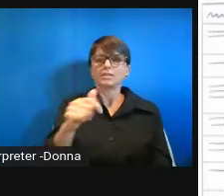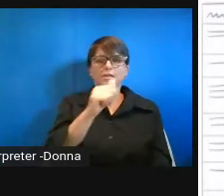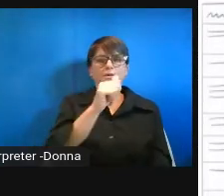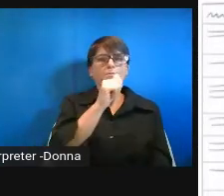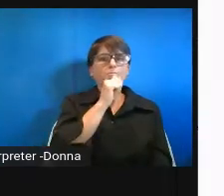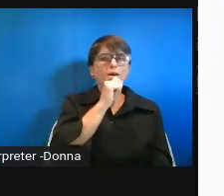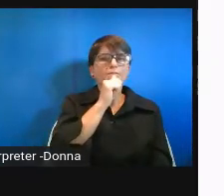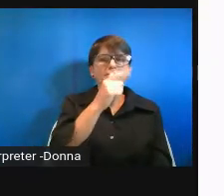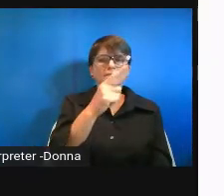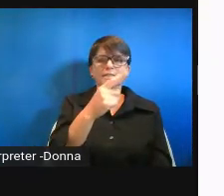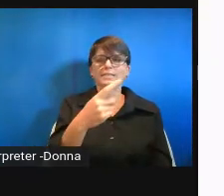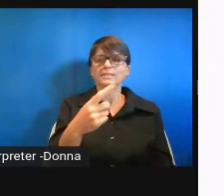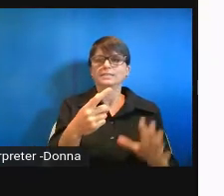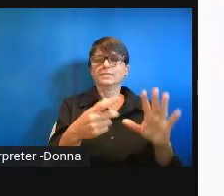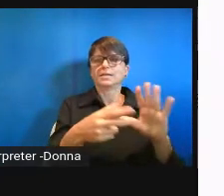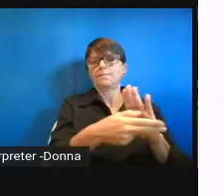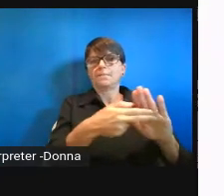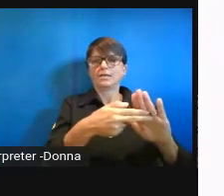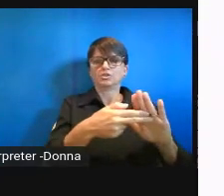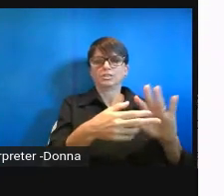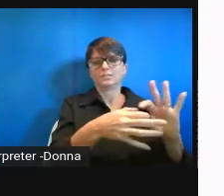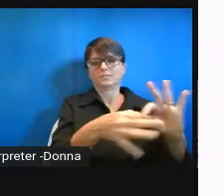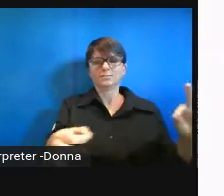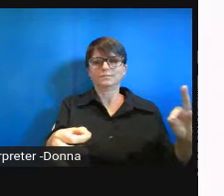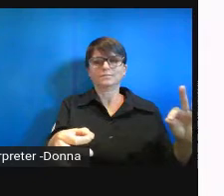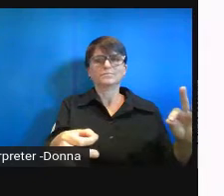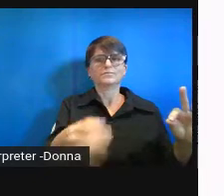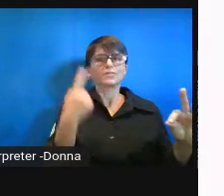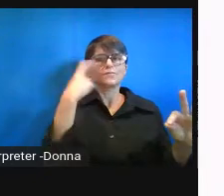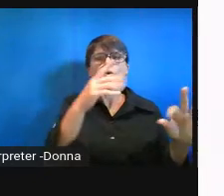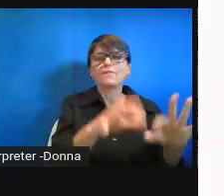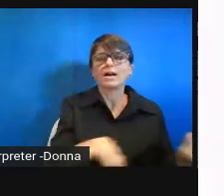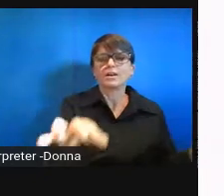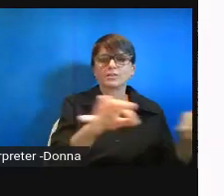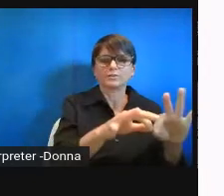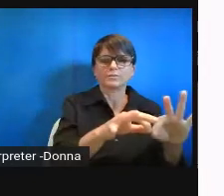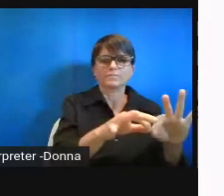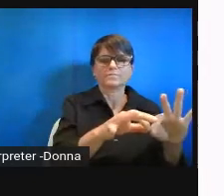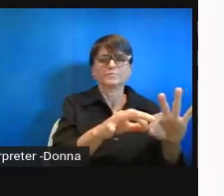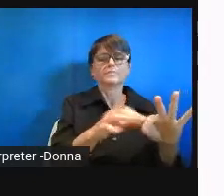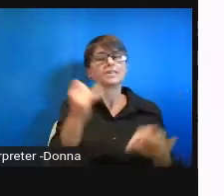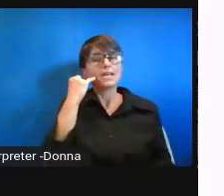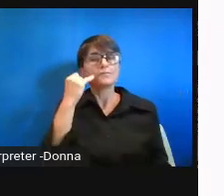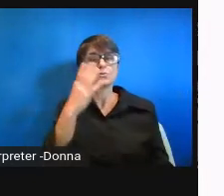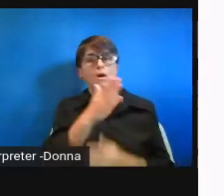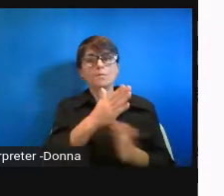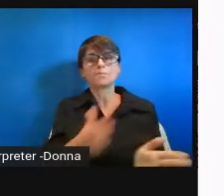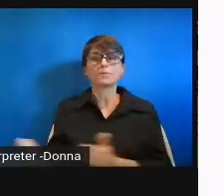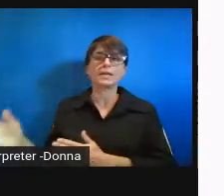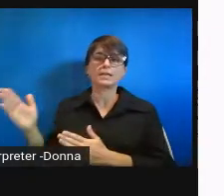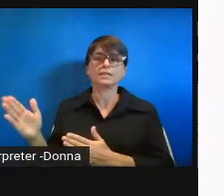First dimension is web accessibility initiative accessibility statement generator.